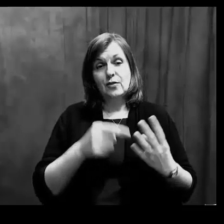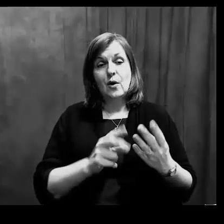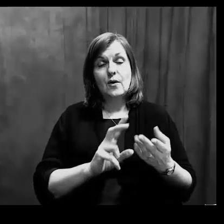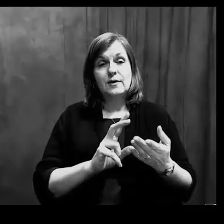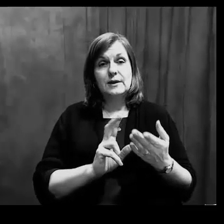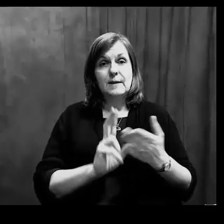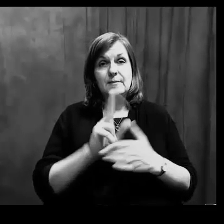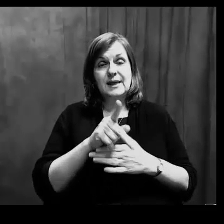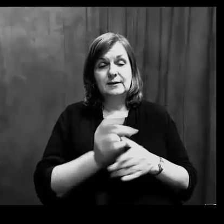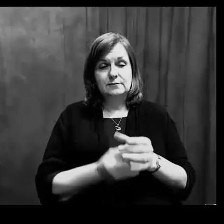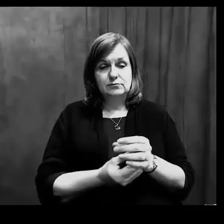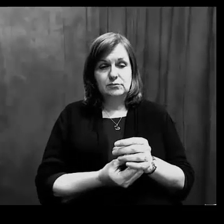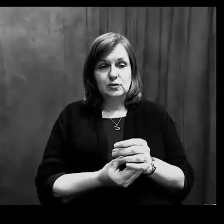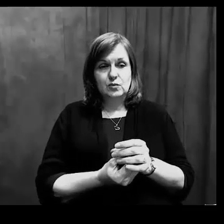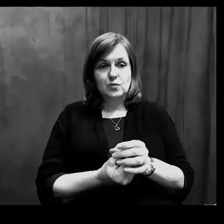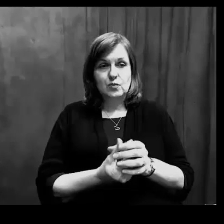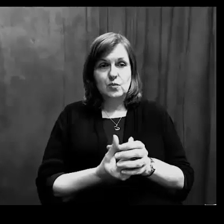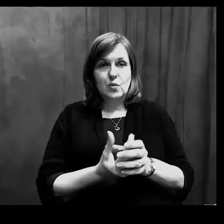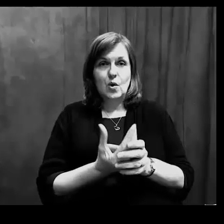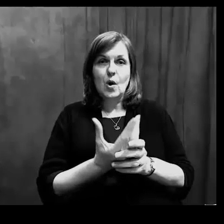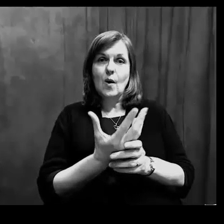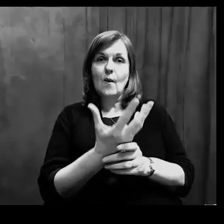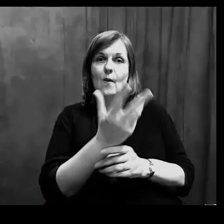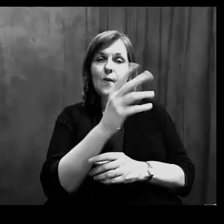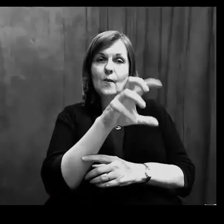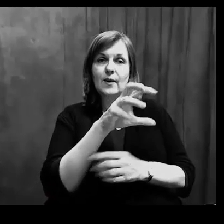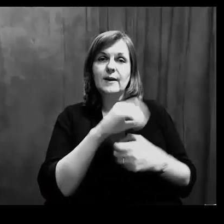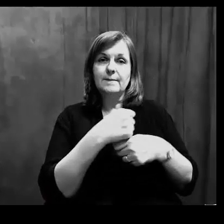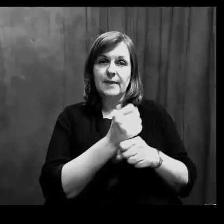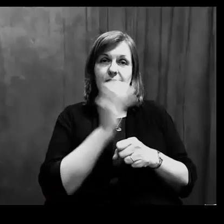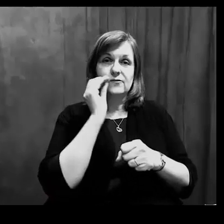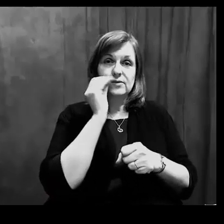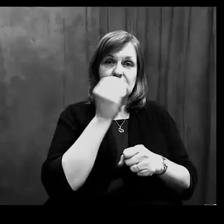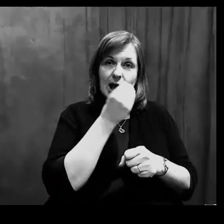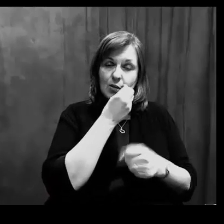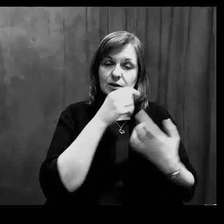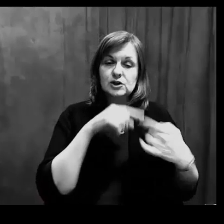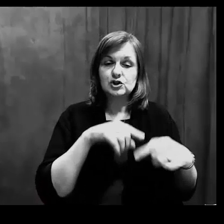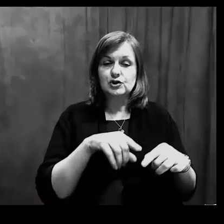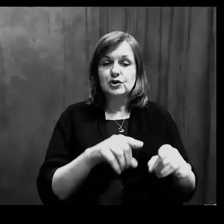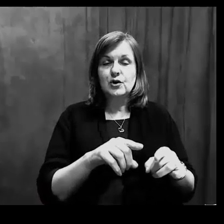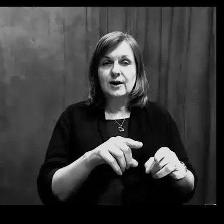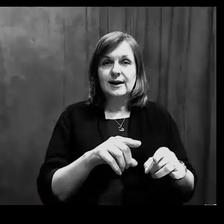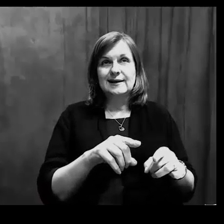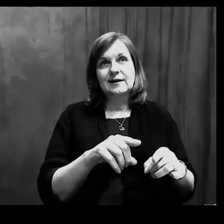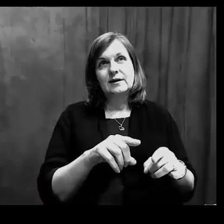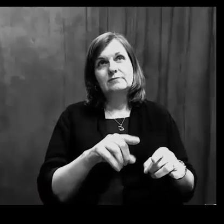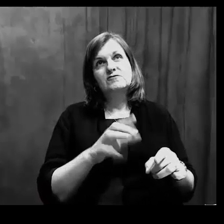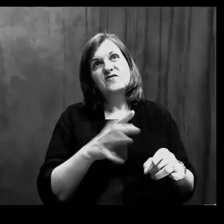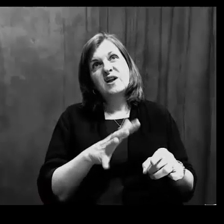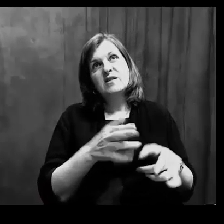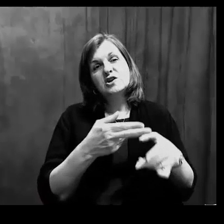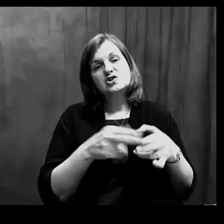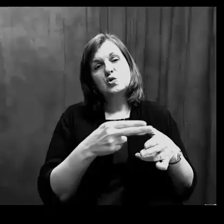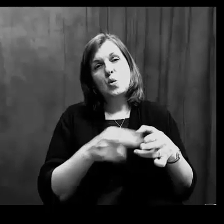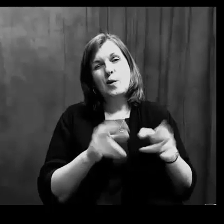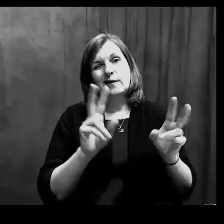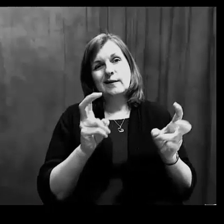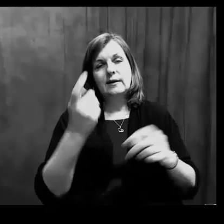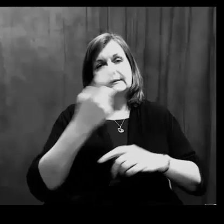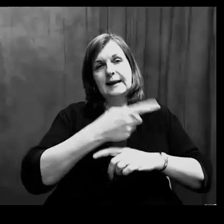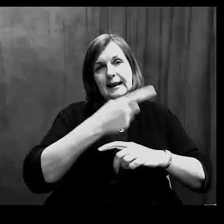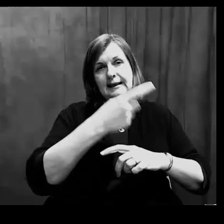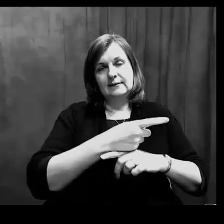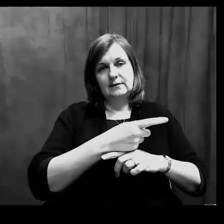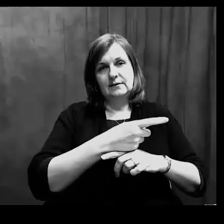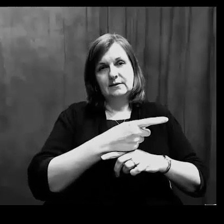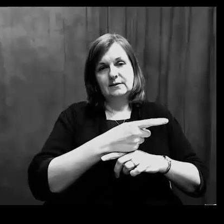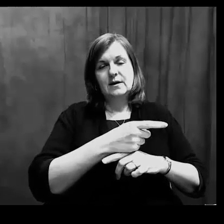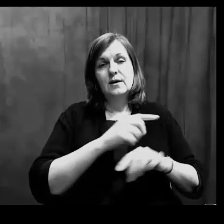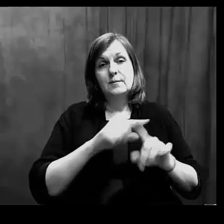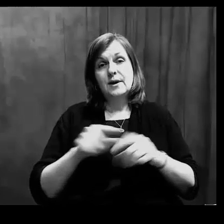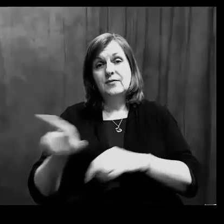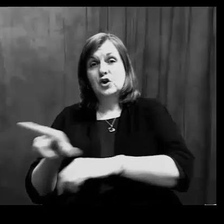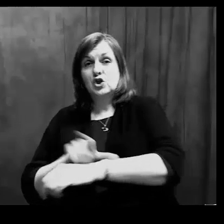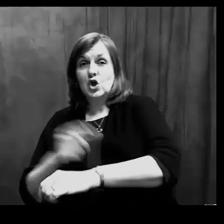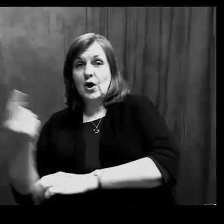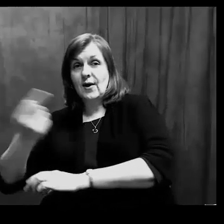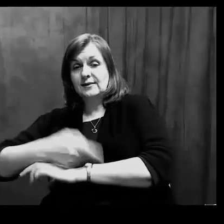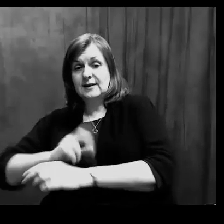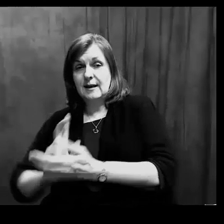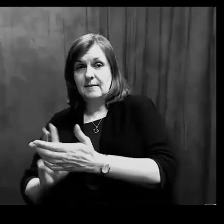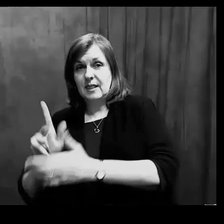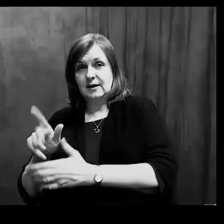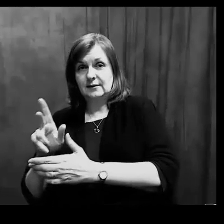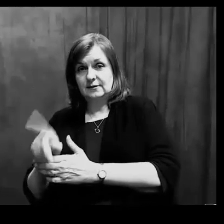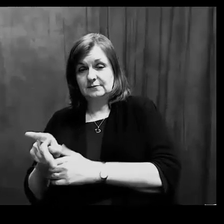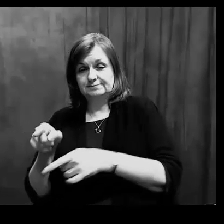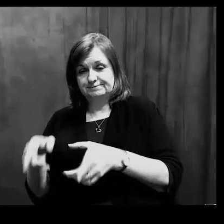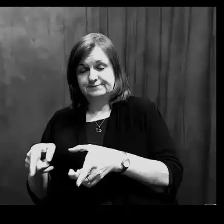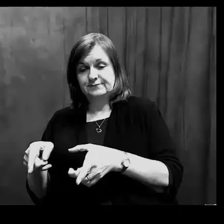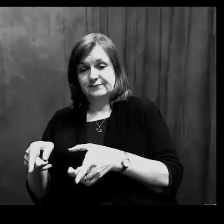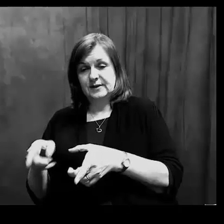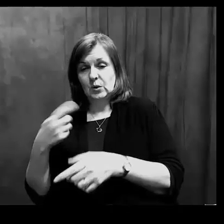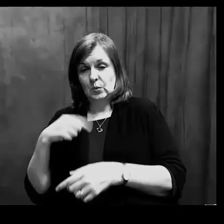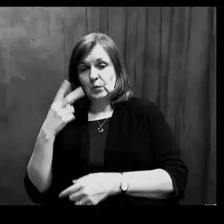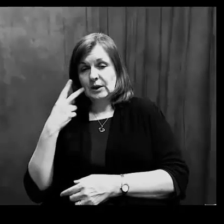become active and bloom -- germinate become active and bloom -- during still relatively short days. But our long day plants